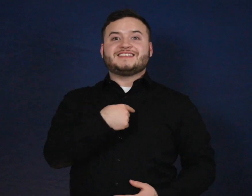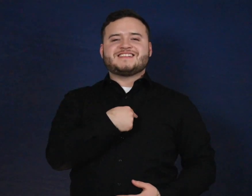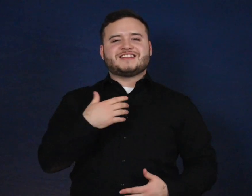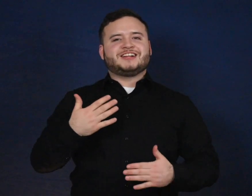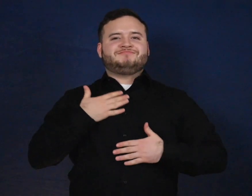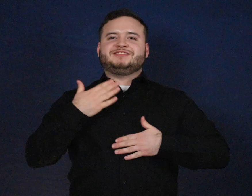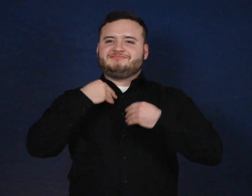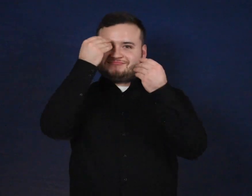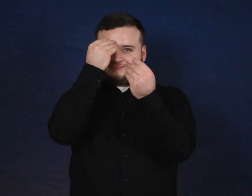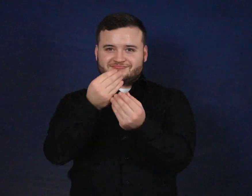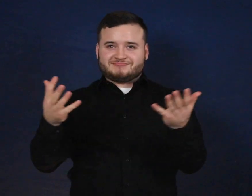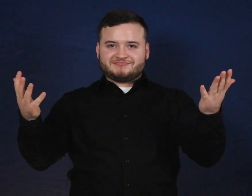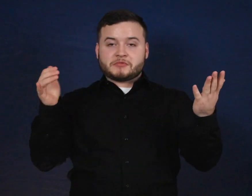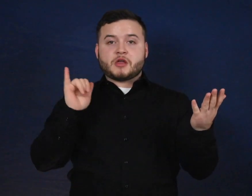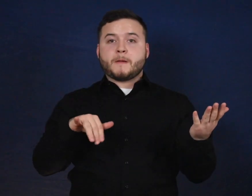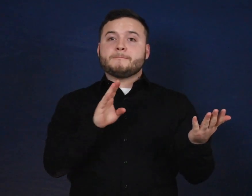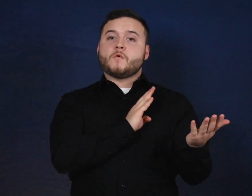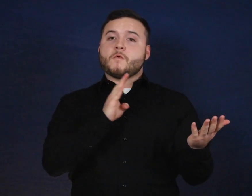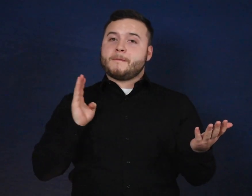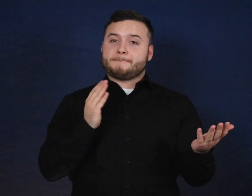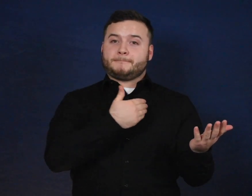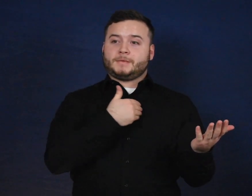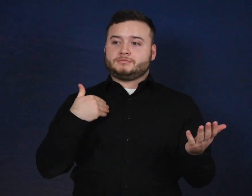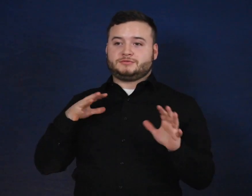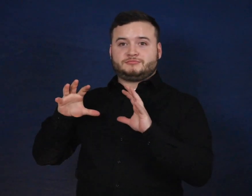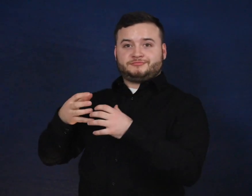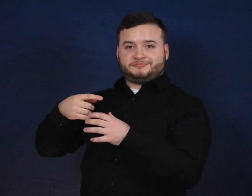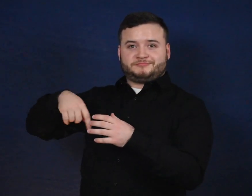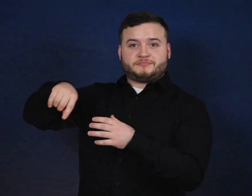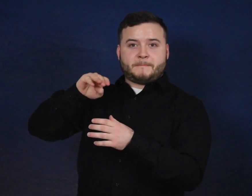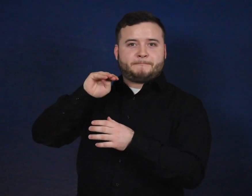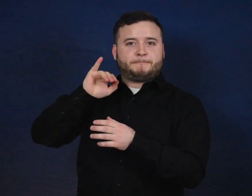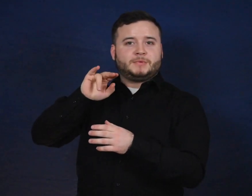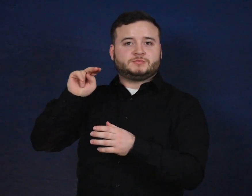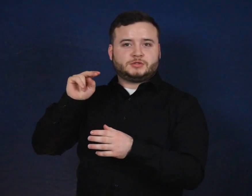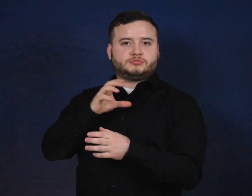We are pleased to announce that the board members of the Minnesota Commission of the